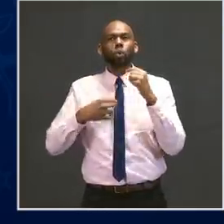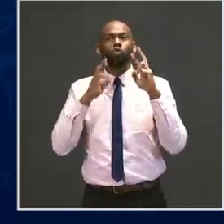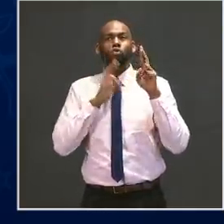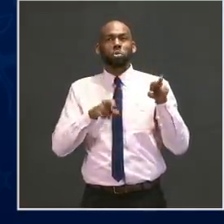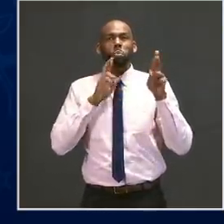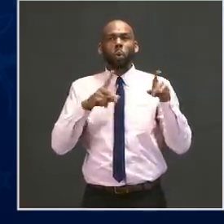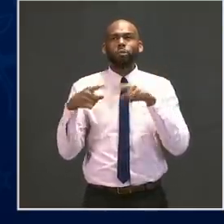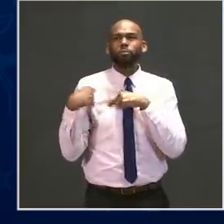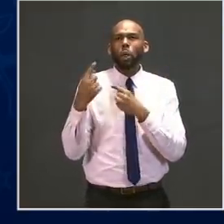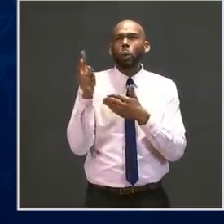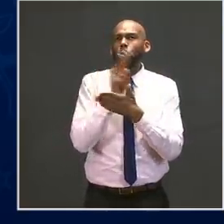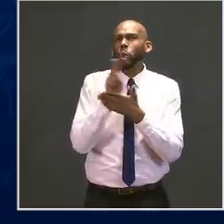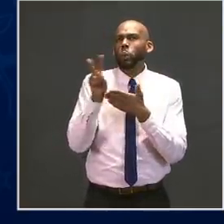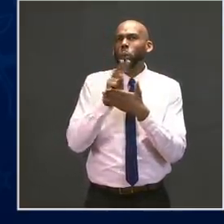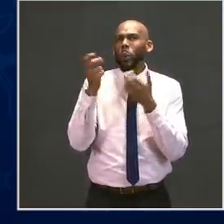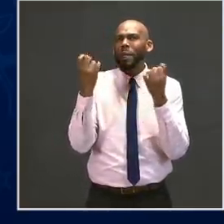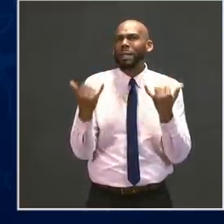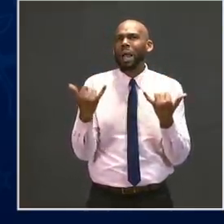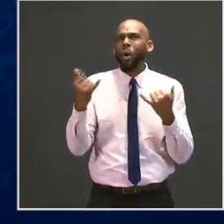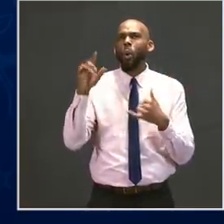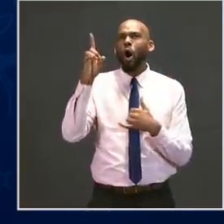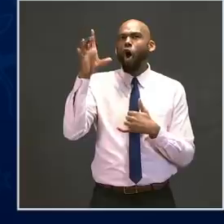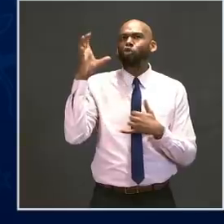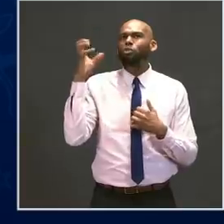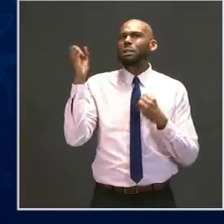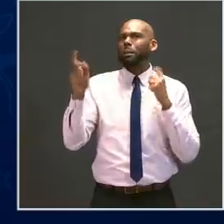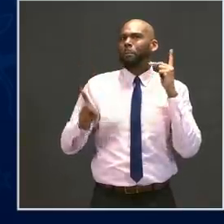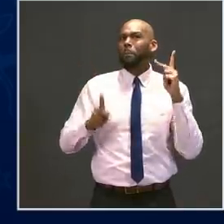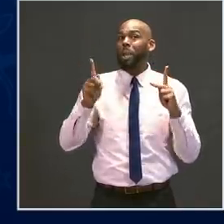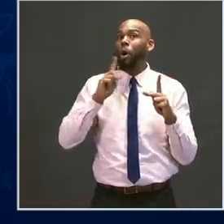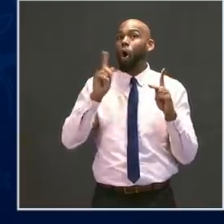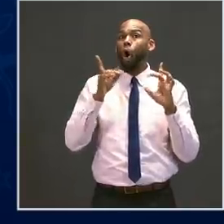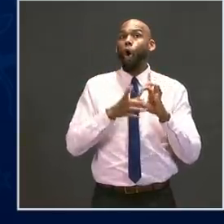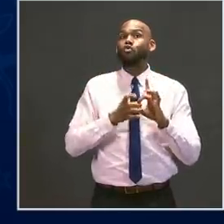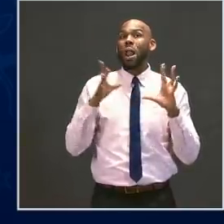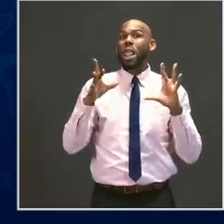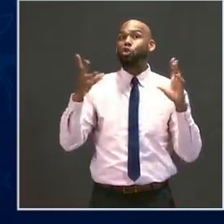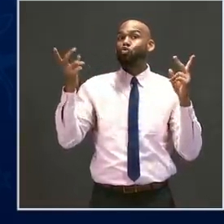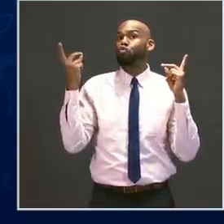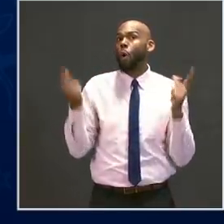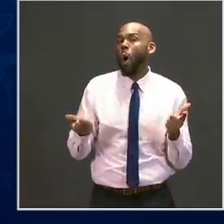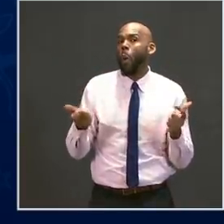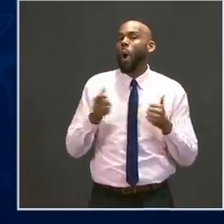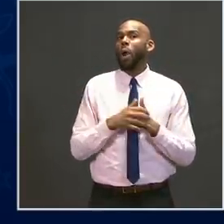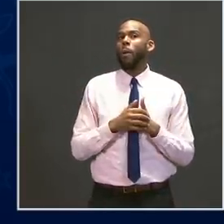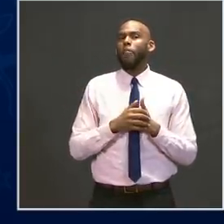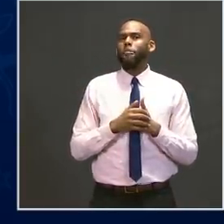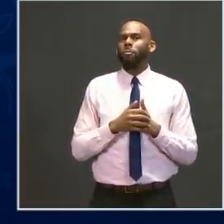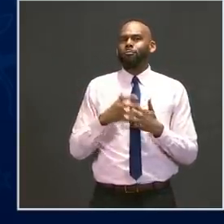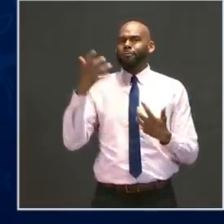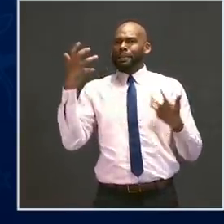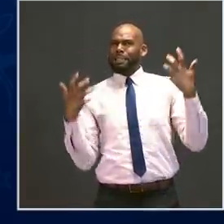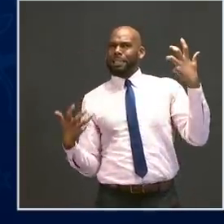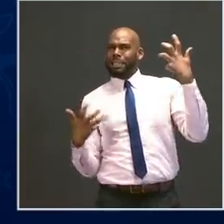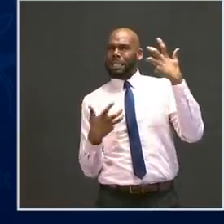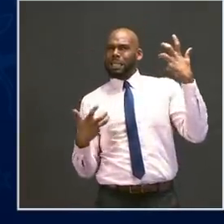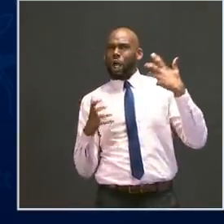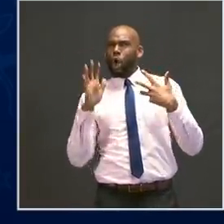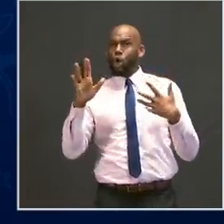on the hundreds of people being released right away. So where is the disconnect of your messaging versus what's happening